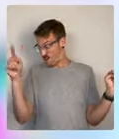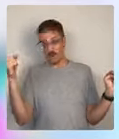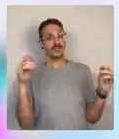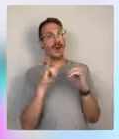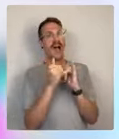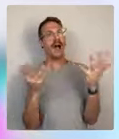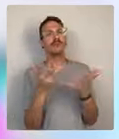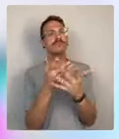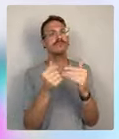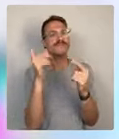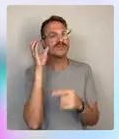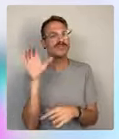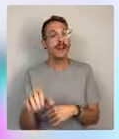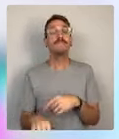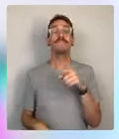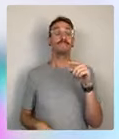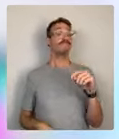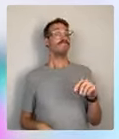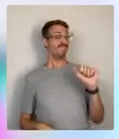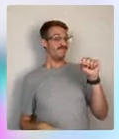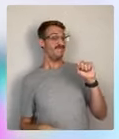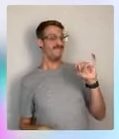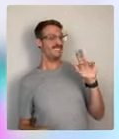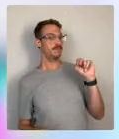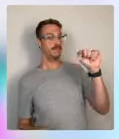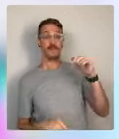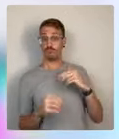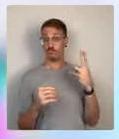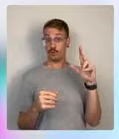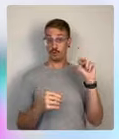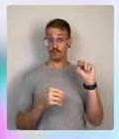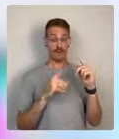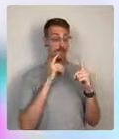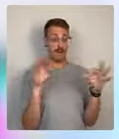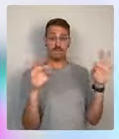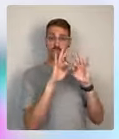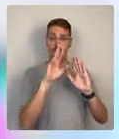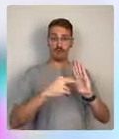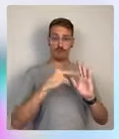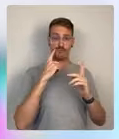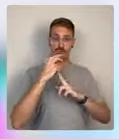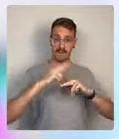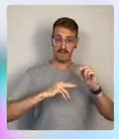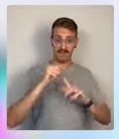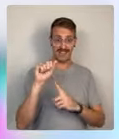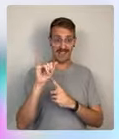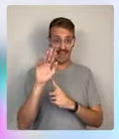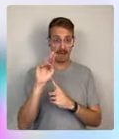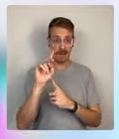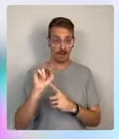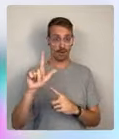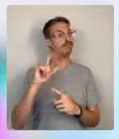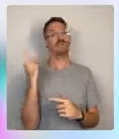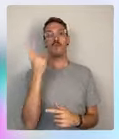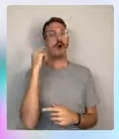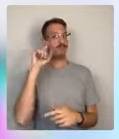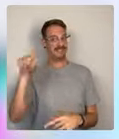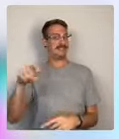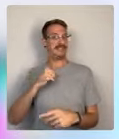so I would love to hear from you guys. Yeah, absolutely, so humans play a very crucial role in the process of building AI models.